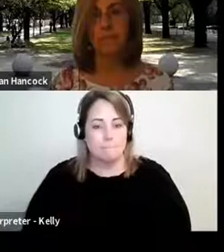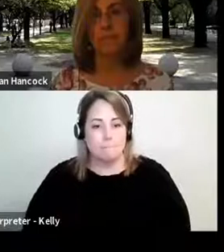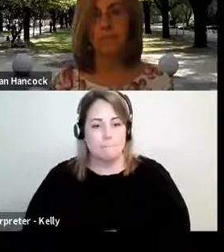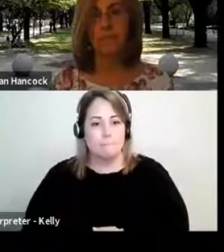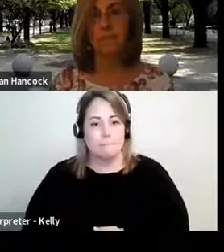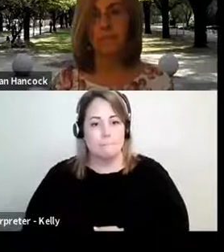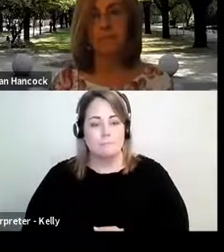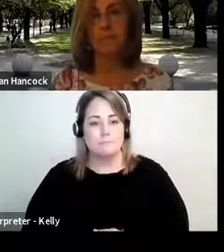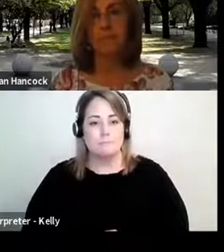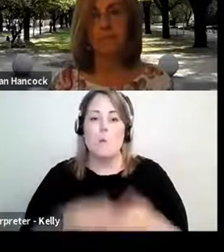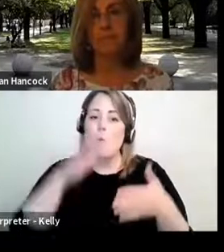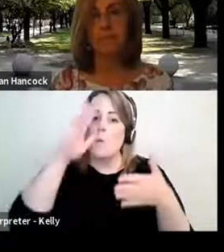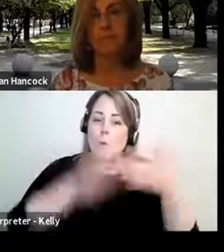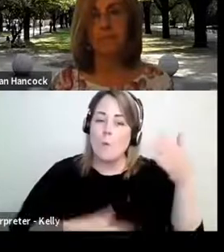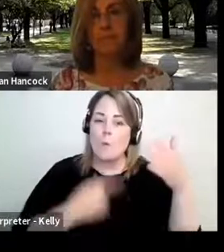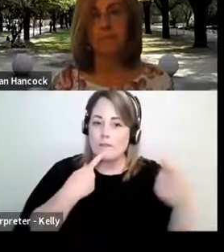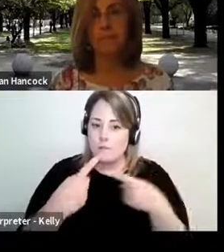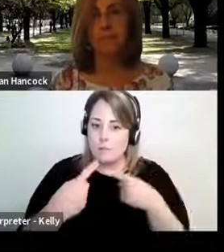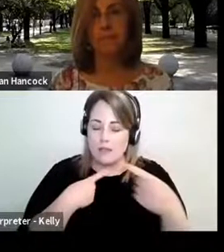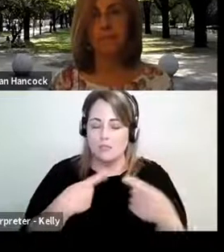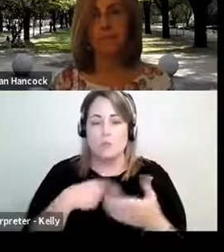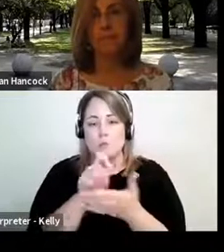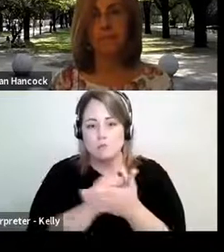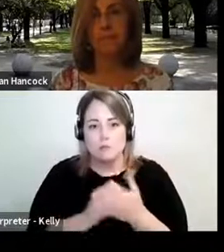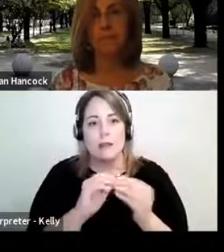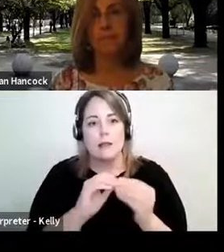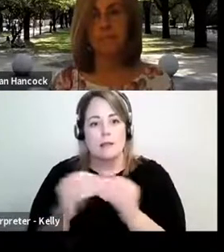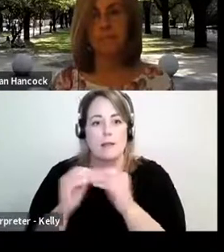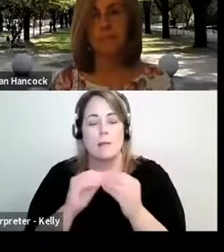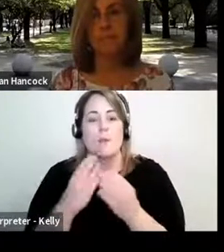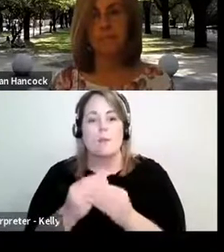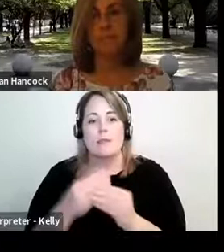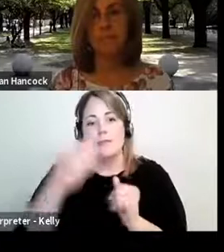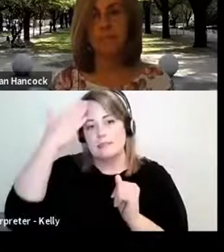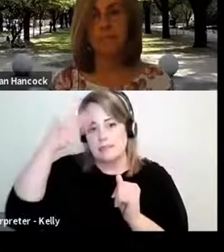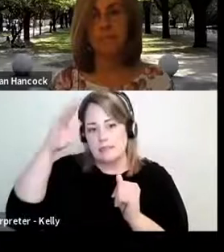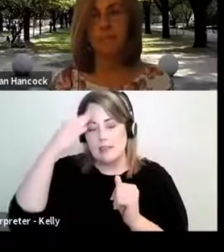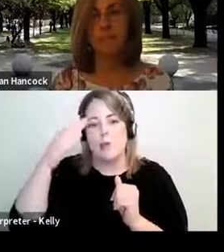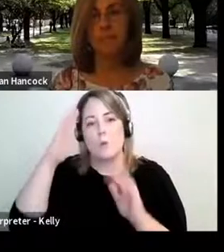materials were written collaboratively with our senior autistic students. So all of our